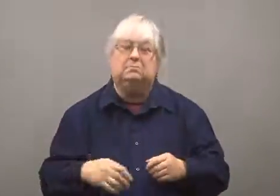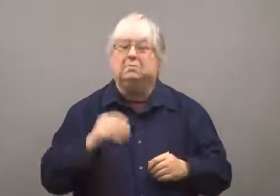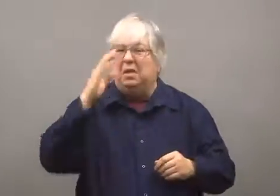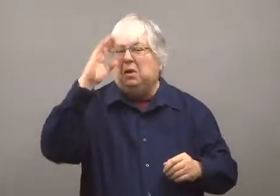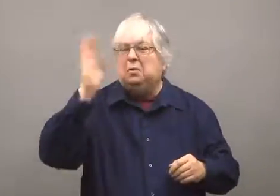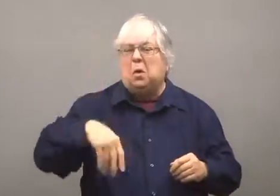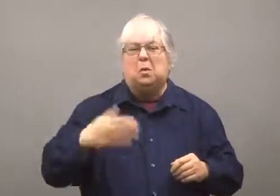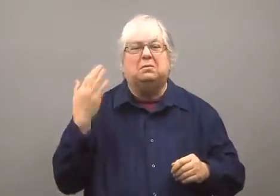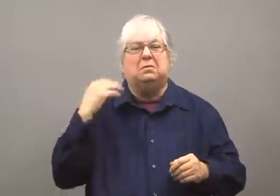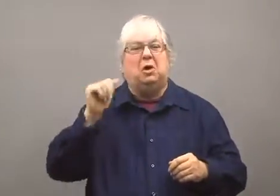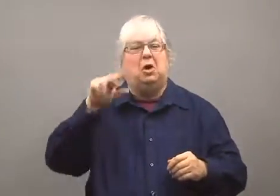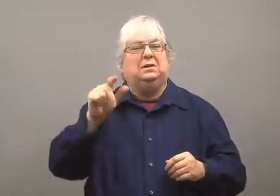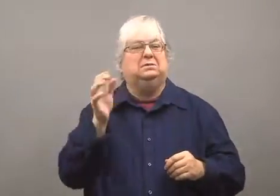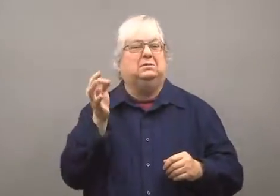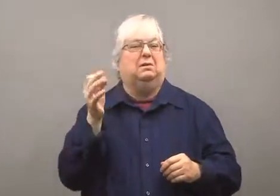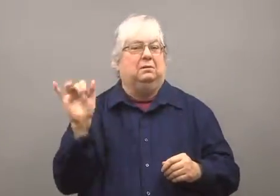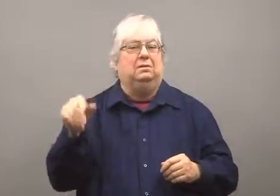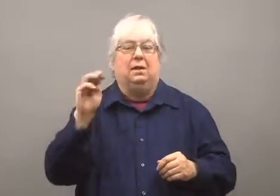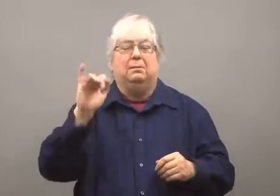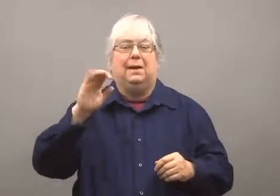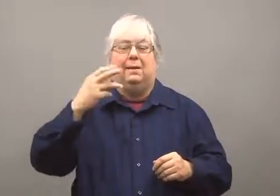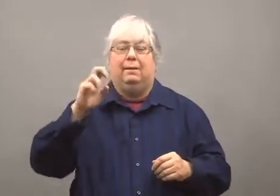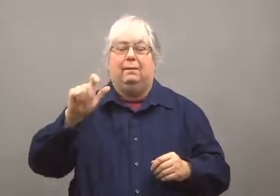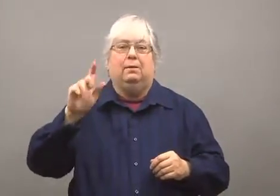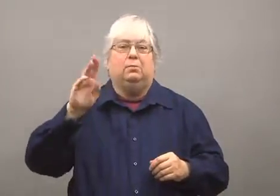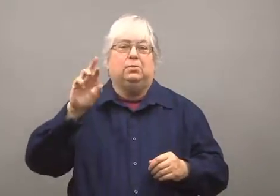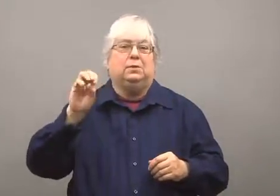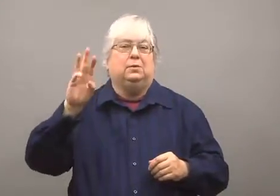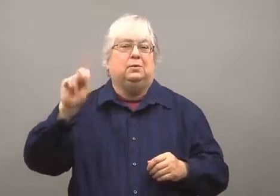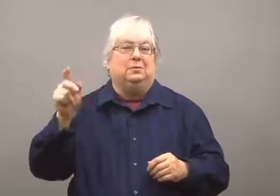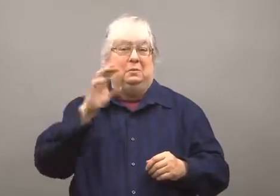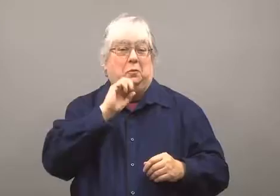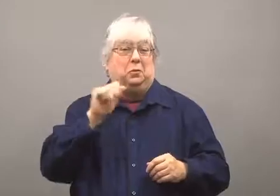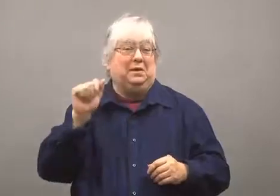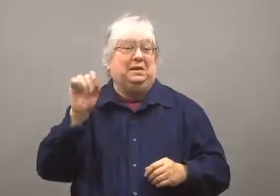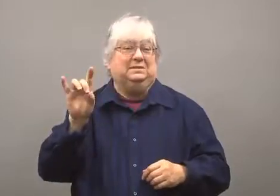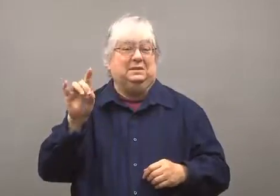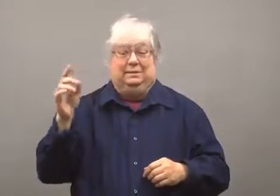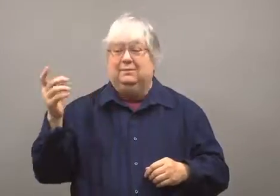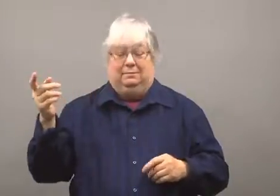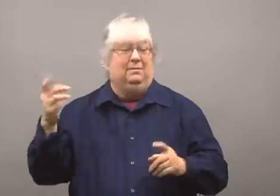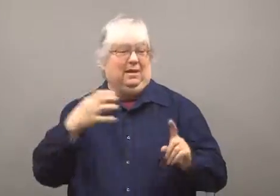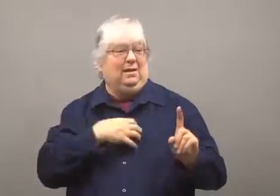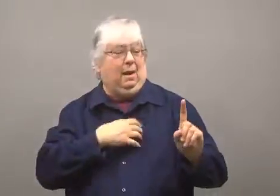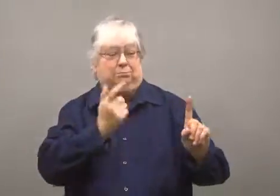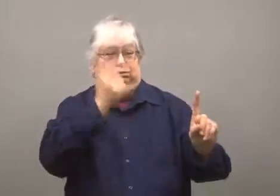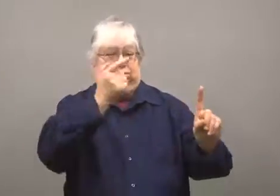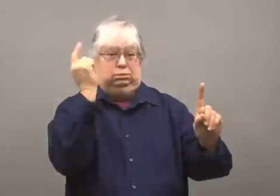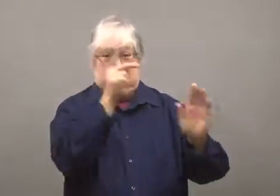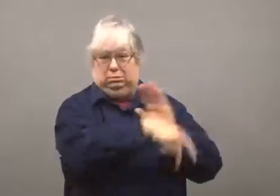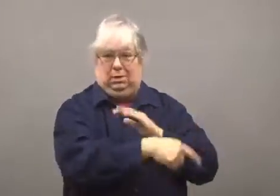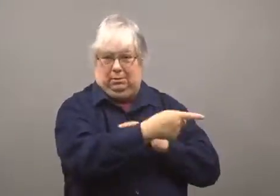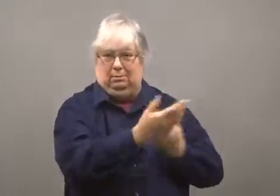As you know, 18 year old Michael Brown was shot and killed by an officer on August 9.